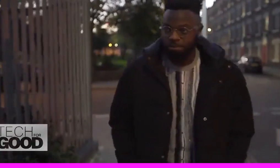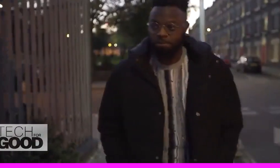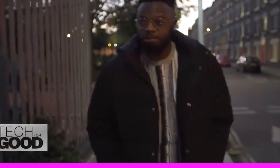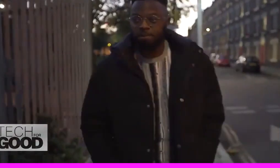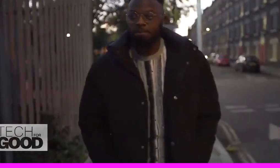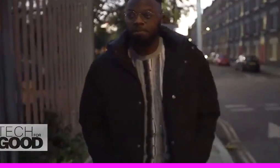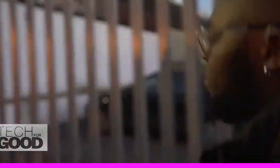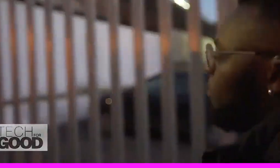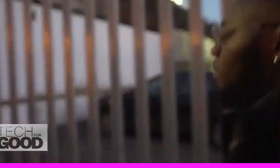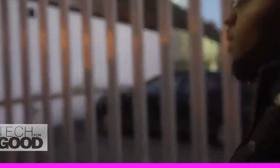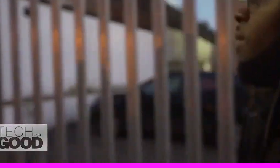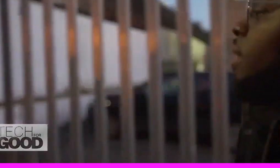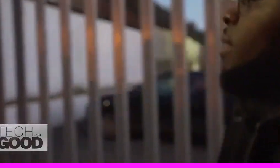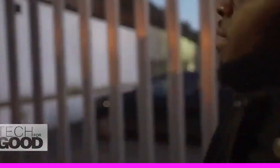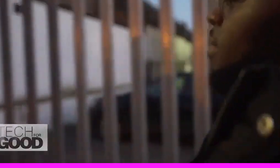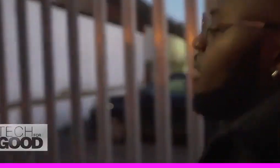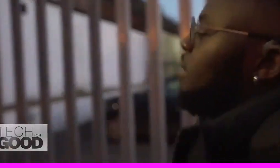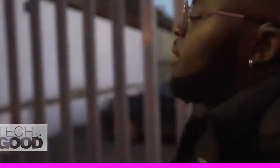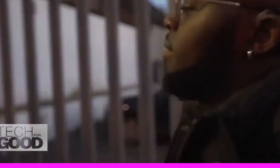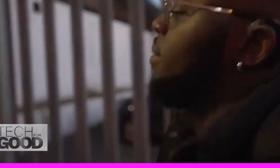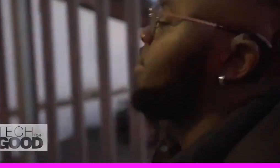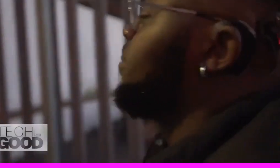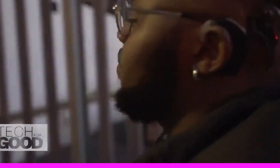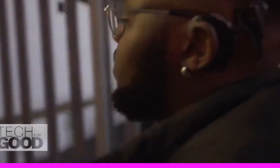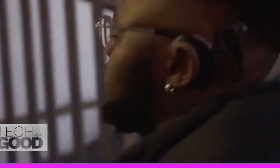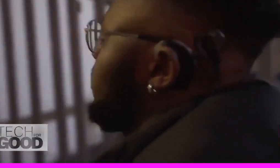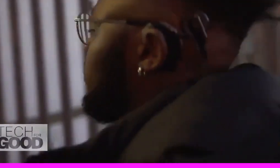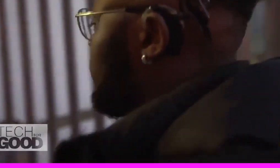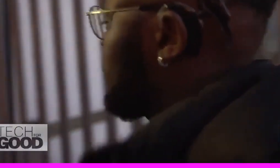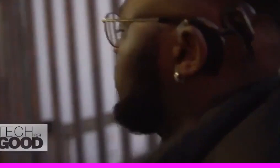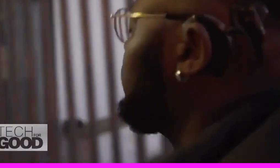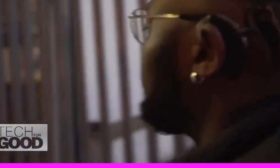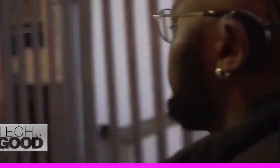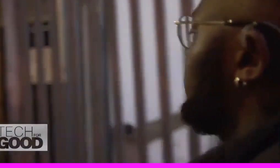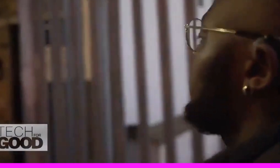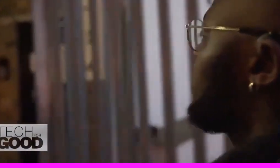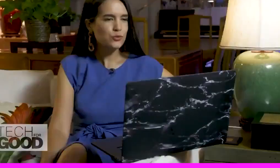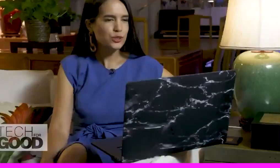and I want to encourage the Deaf Community to focus on their skills. And Chris,